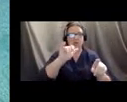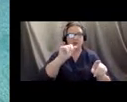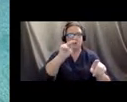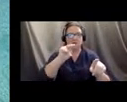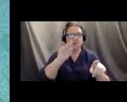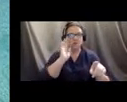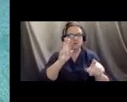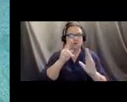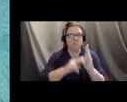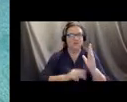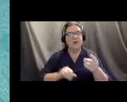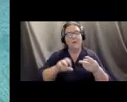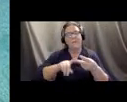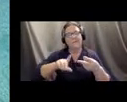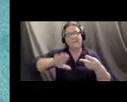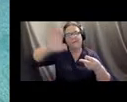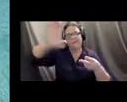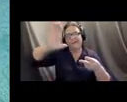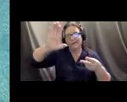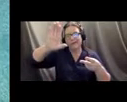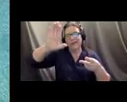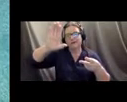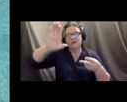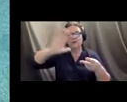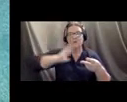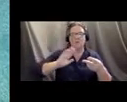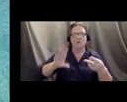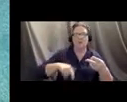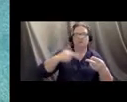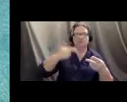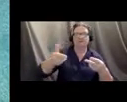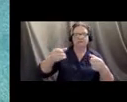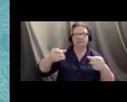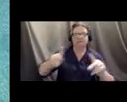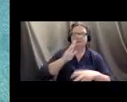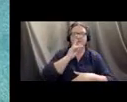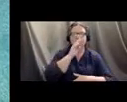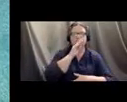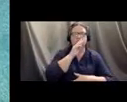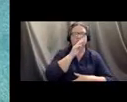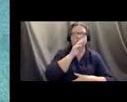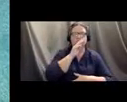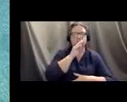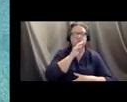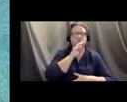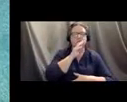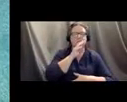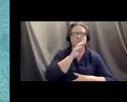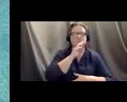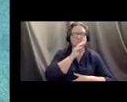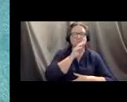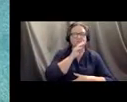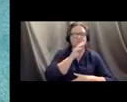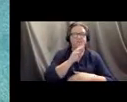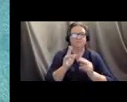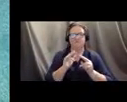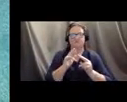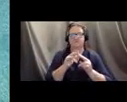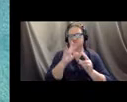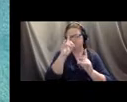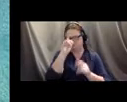Or you can raise your hand and speak your suggestions, whichever you prefer